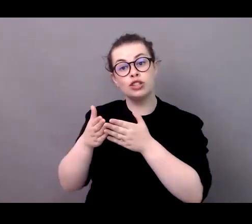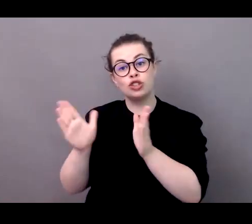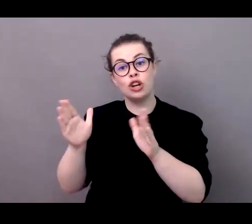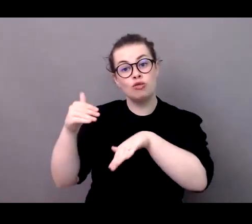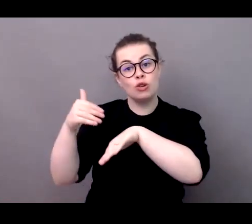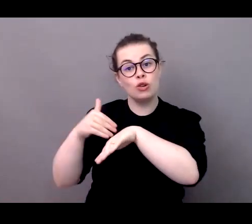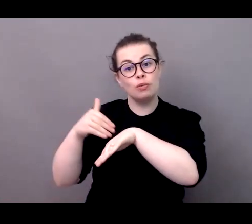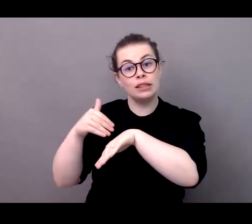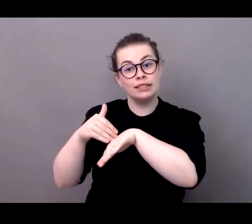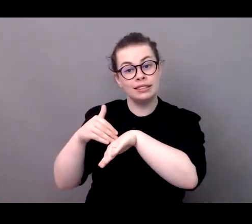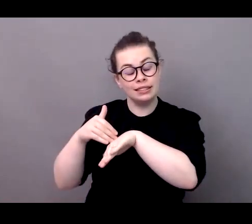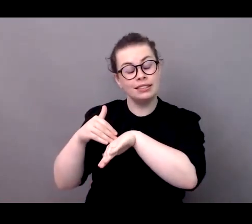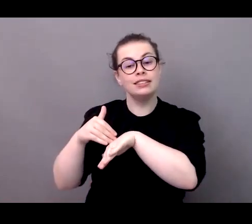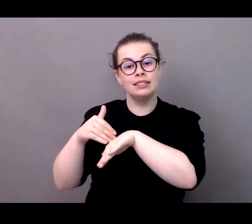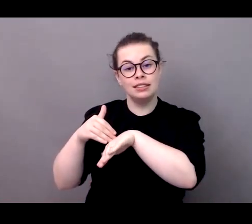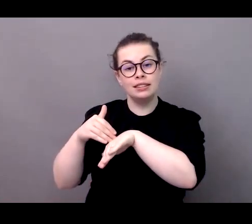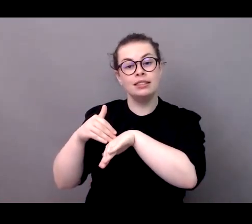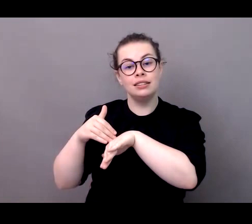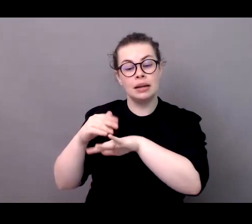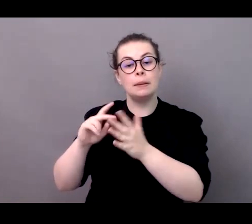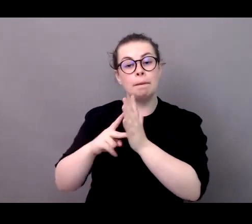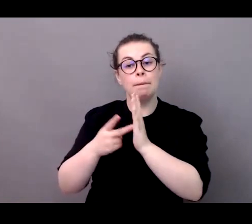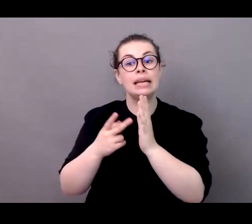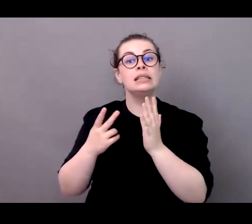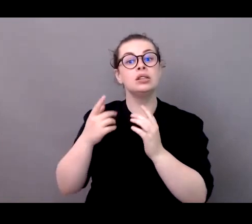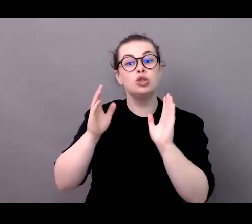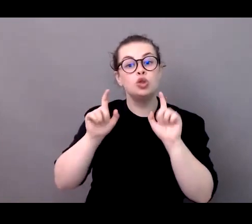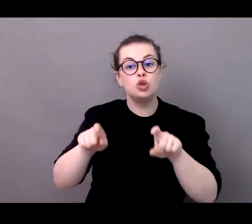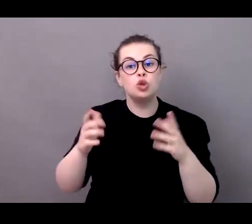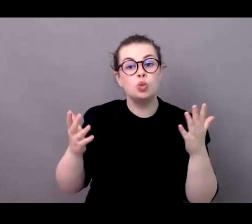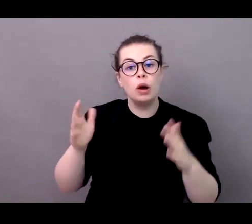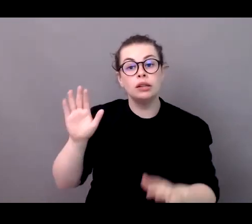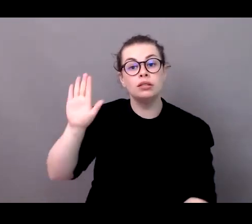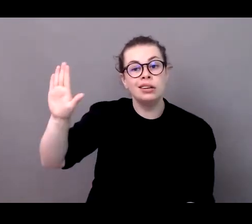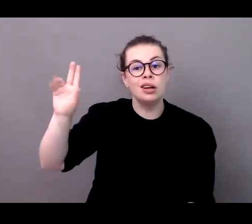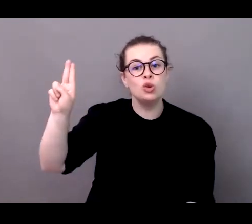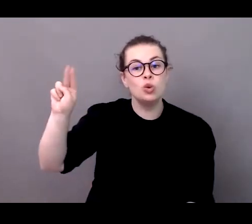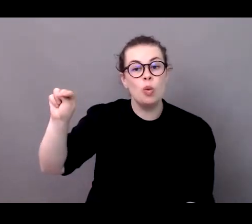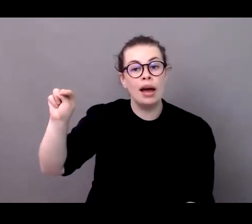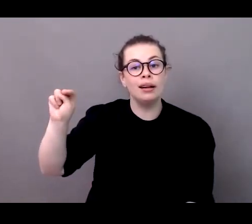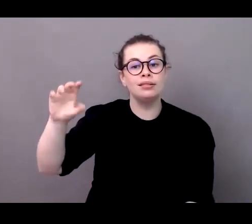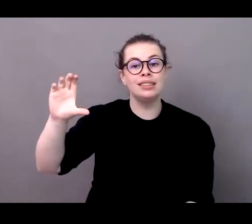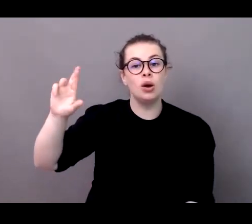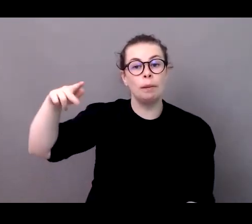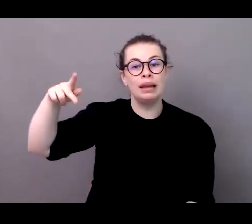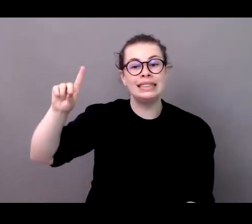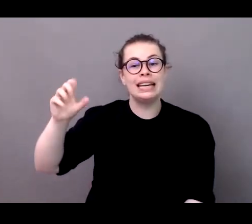guidance that draws on the UN committee's own existing documents. So obviously, the text of the